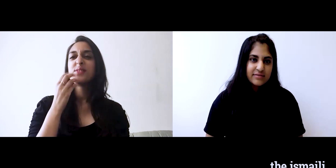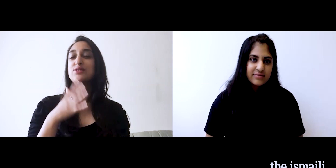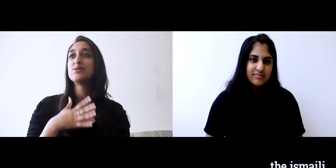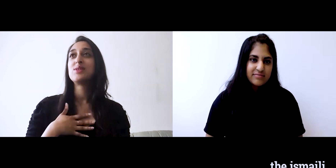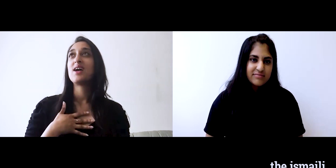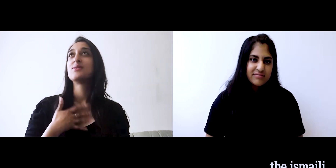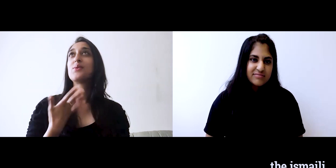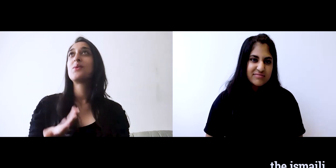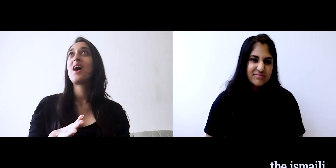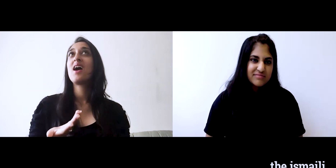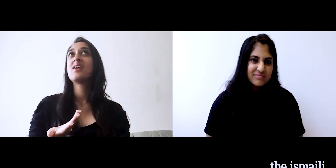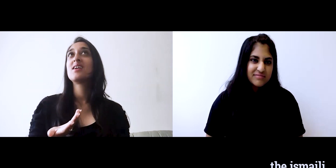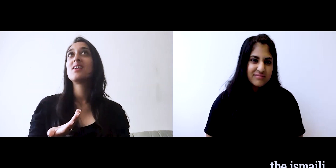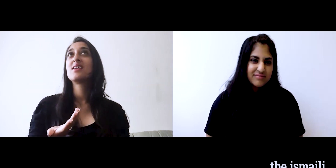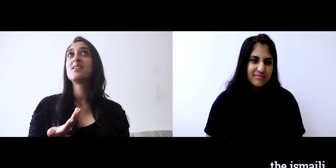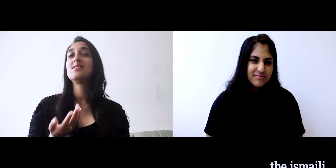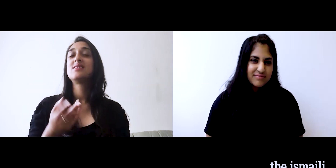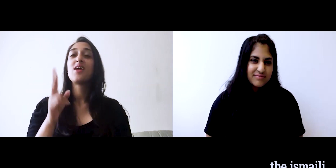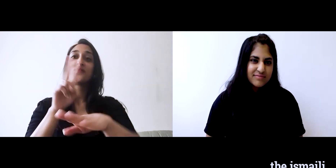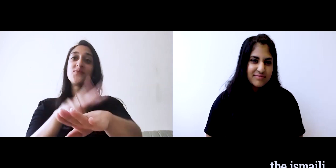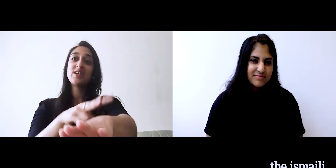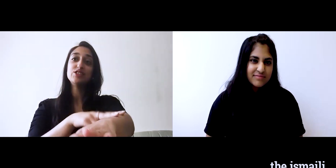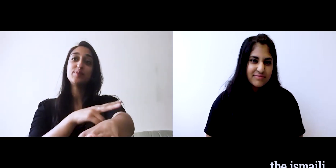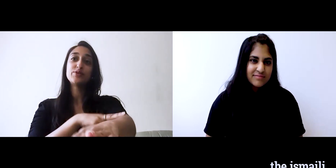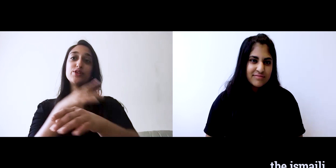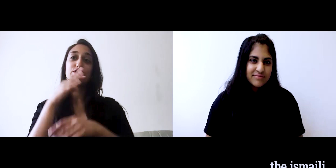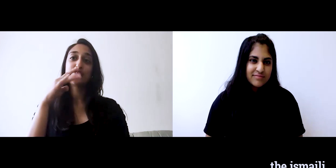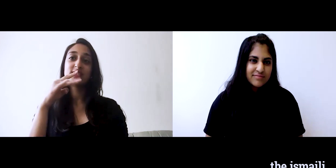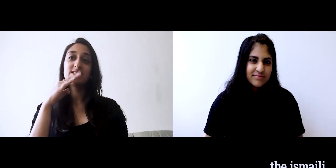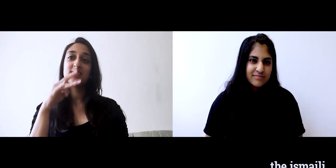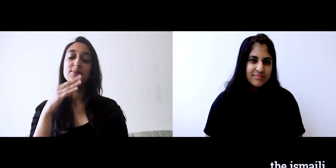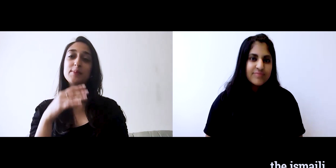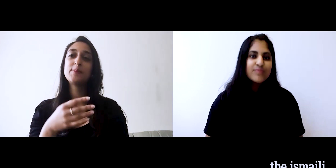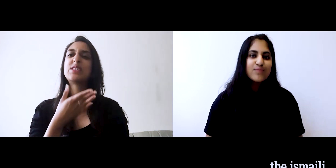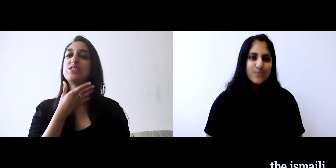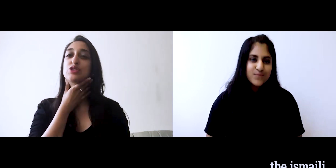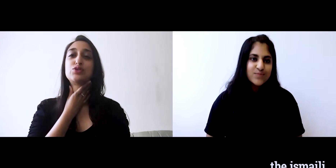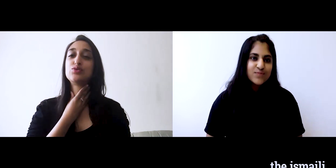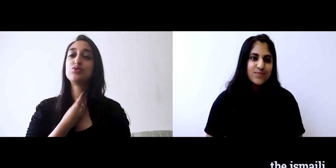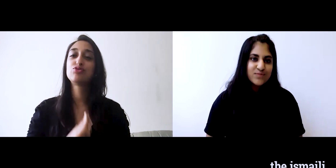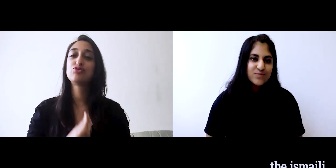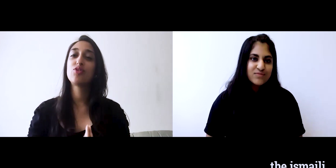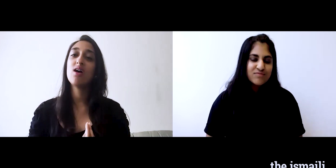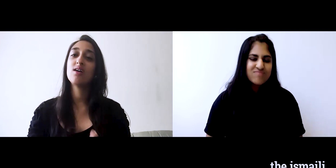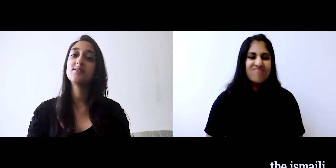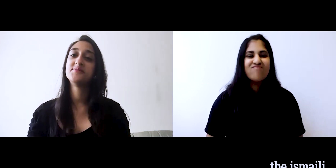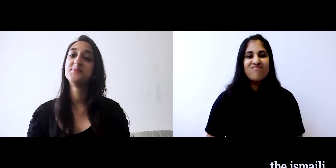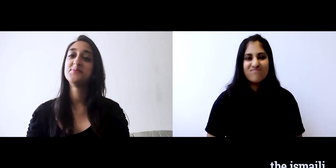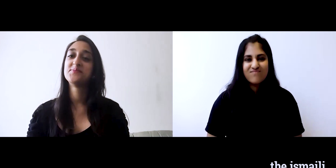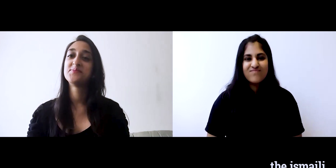Food I don't like is Vegetable curry Cause it's too dry.